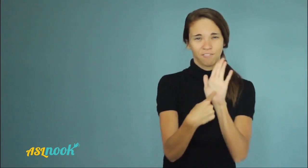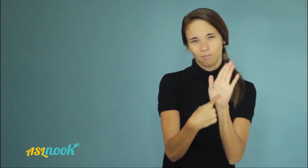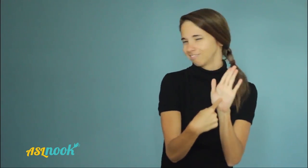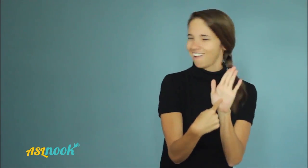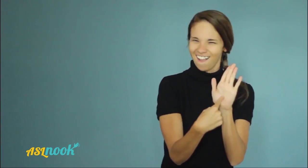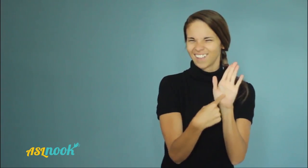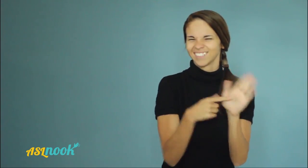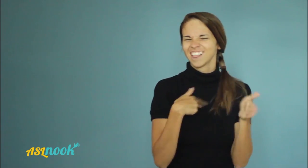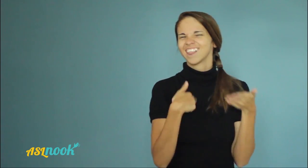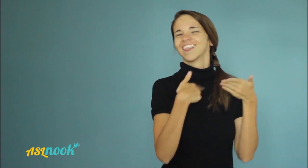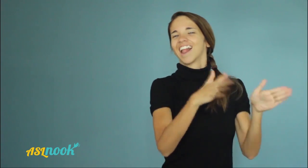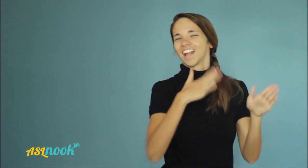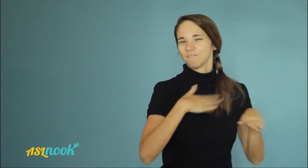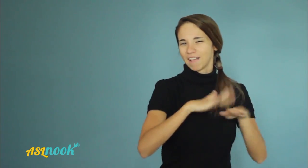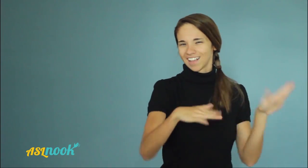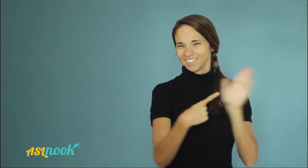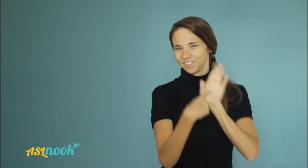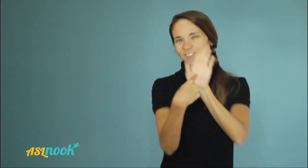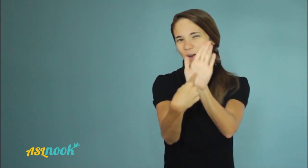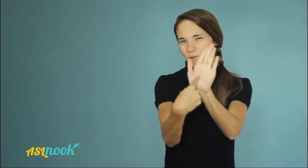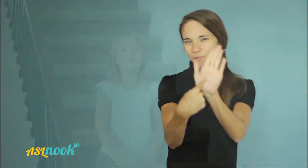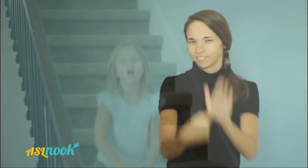Now, I’m not gonna show you how to use it… I’m gonna let my kids show you.